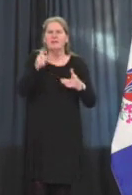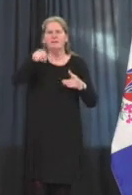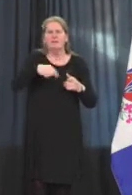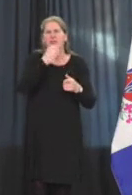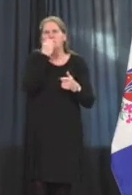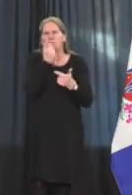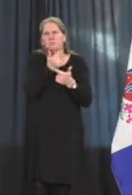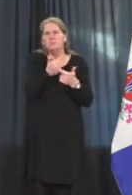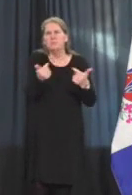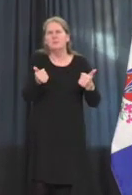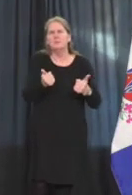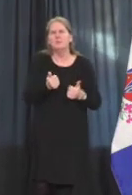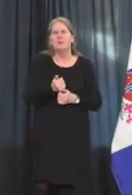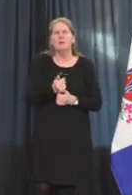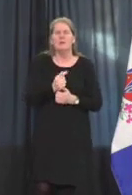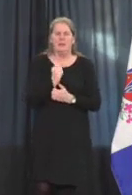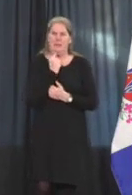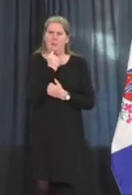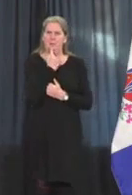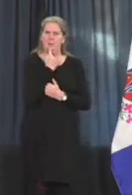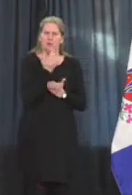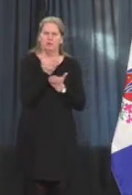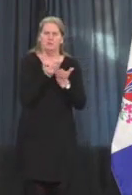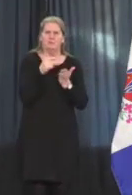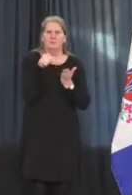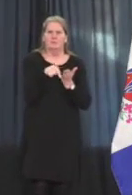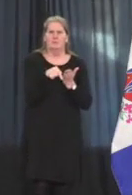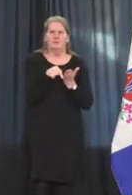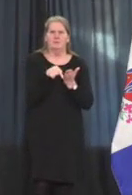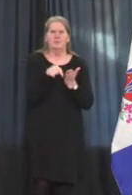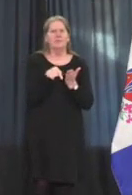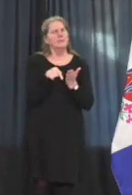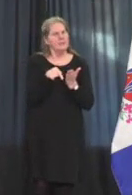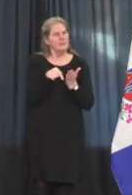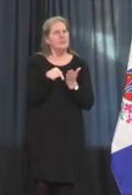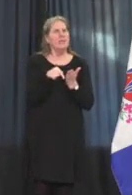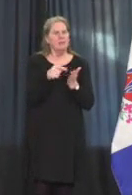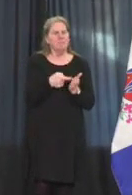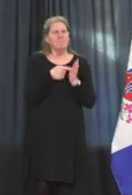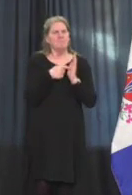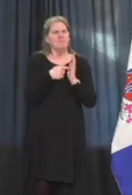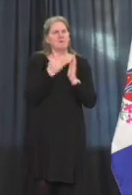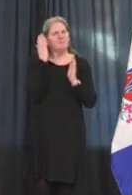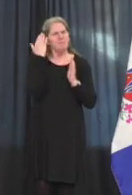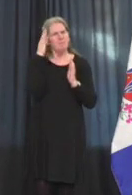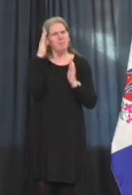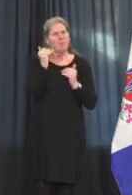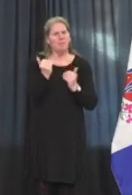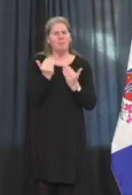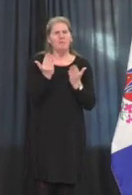CRITICAL SERVICES IS A SERVICE THAT IS REASONABLY REQUIRED TO BE PROVIDED IN ORDER TO PRESERVE